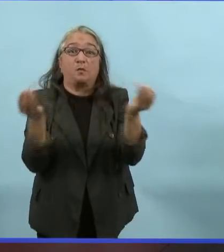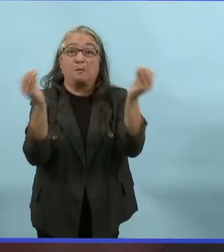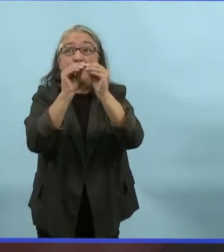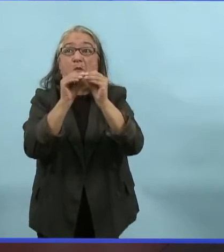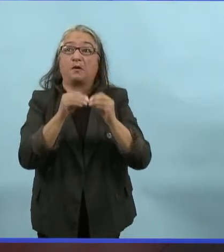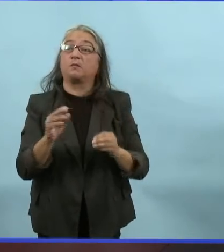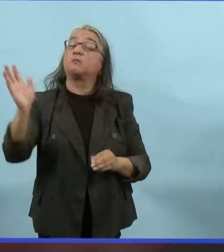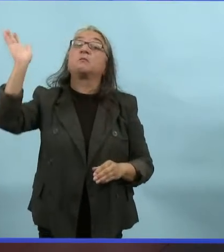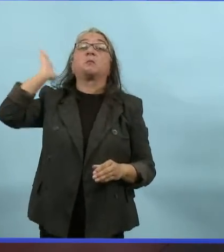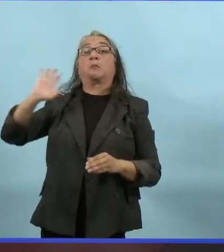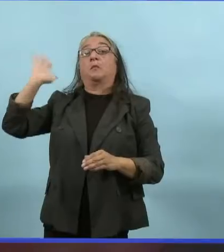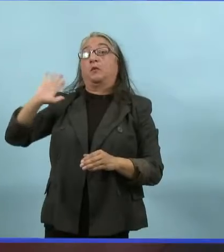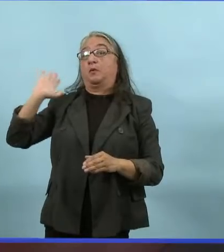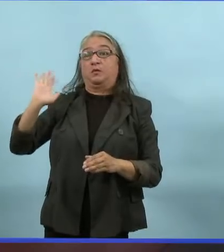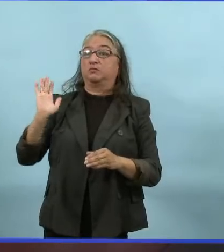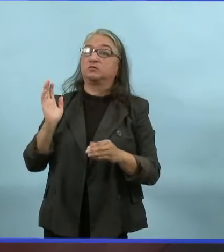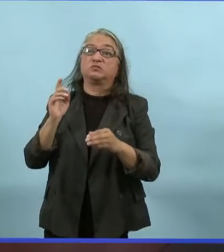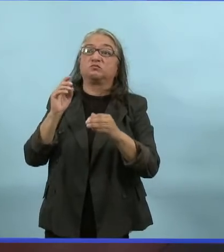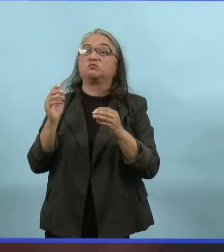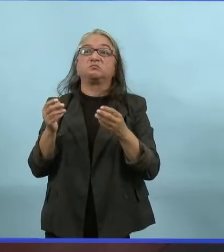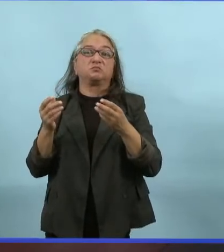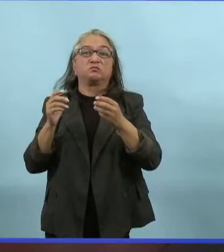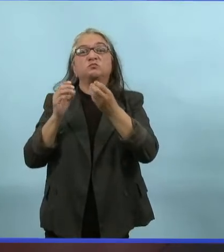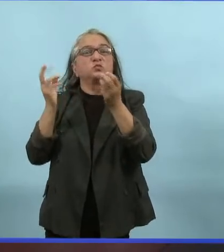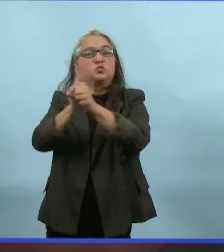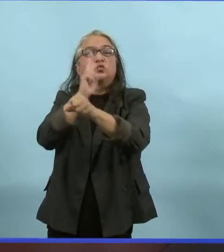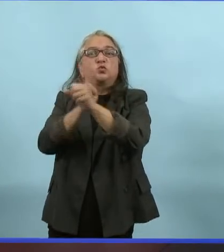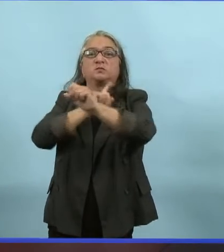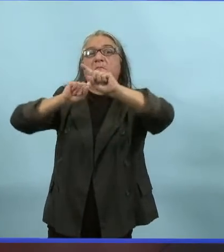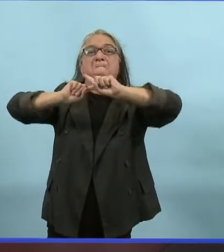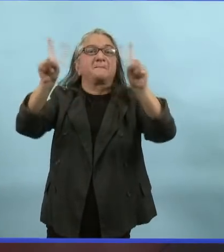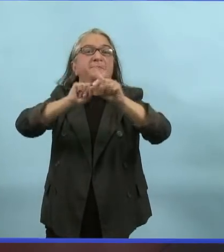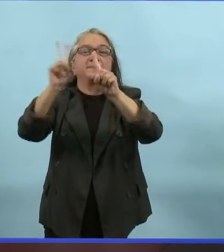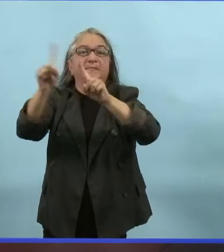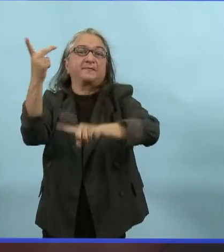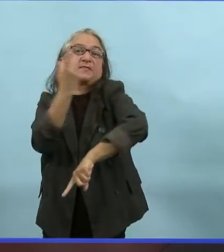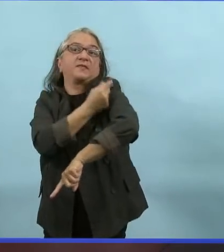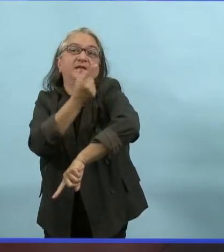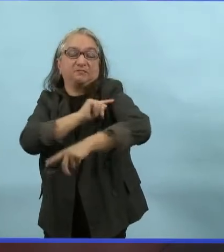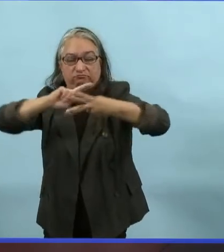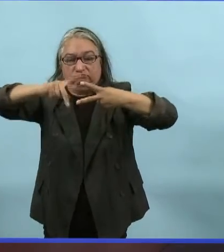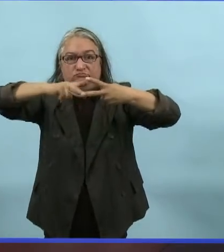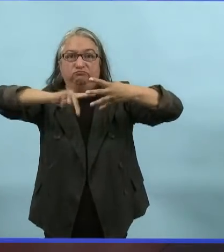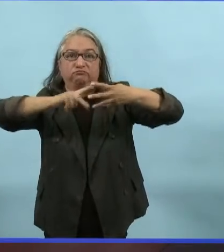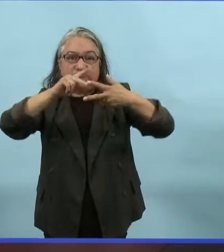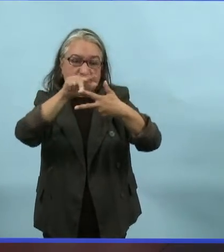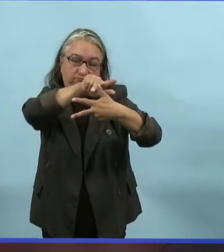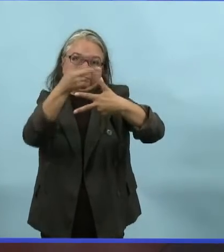we use them interchangeably on many other different viruses that we vaccinate against so